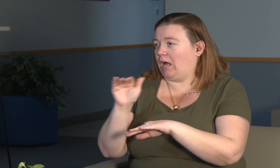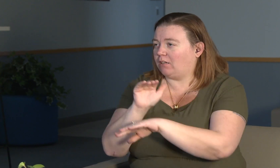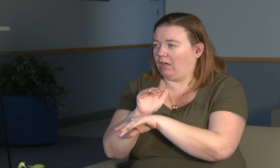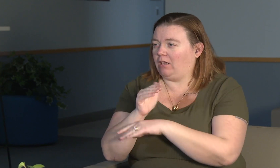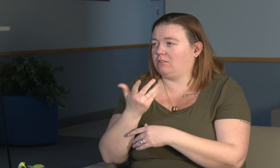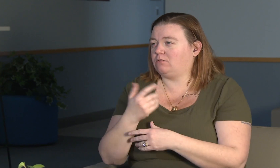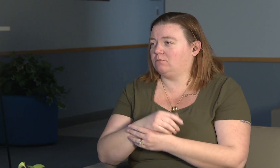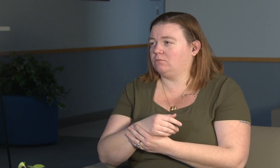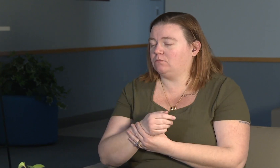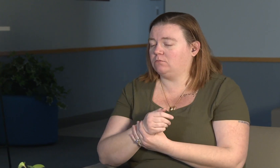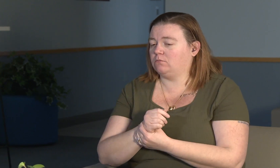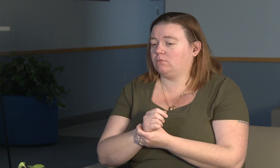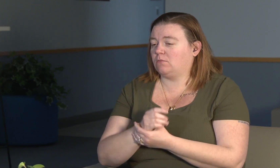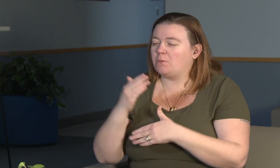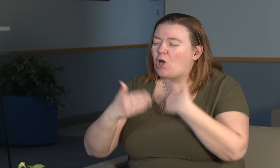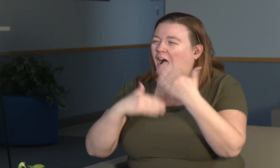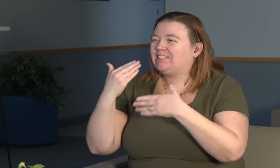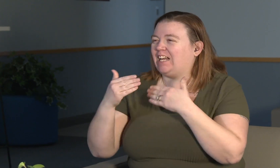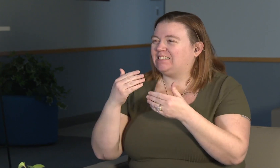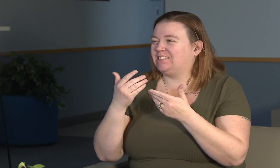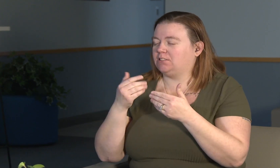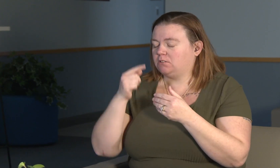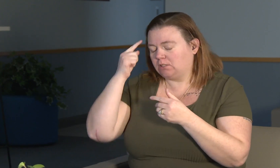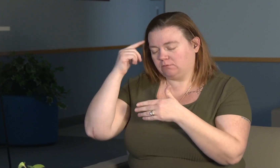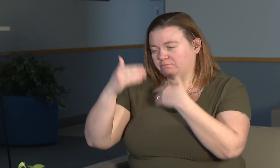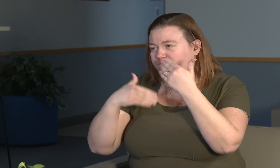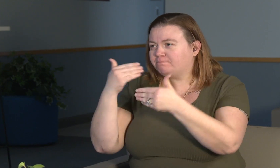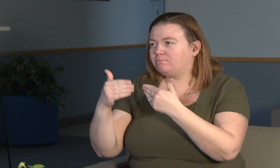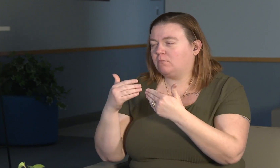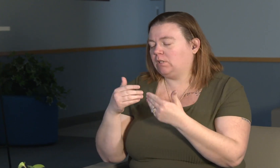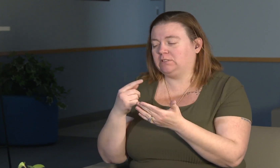and how I was able to, you know, process through and understand what happened that night.